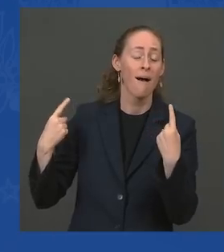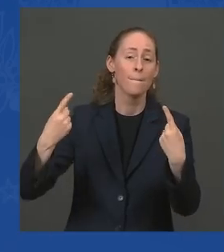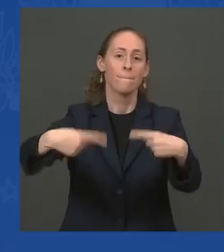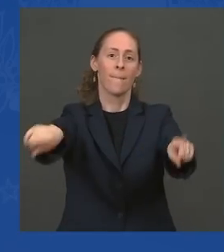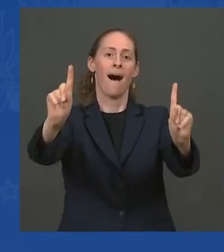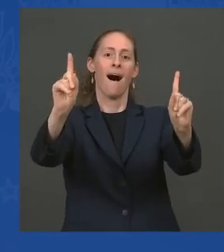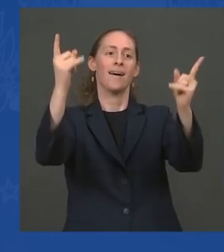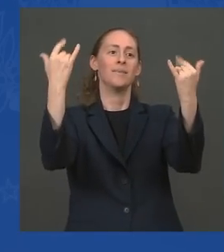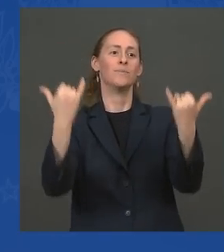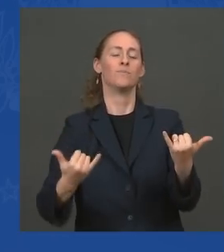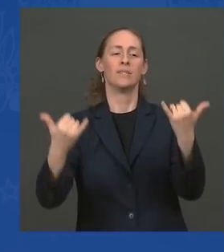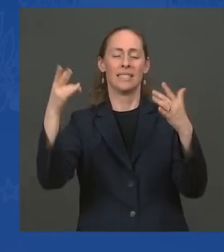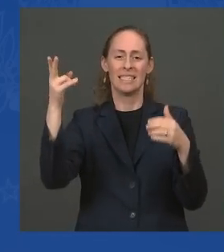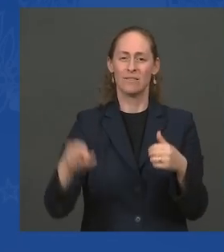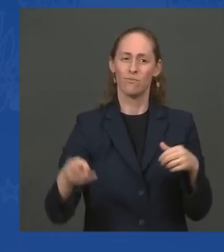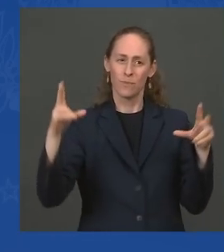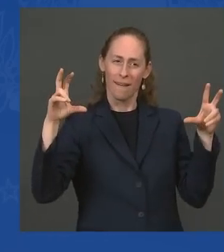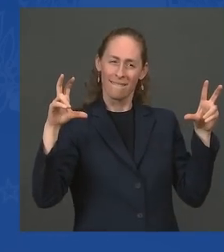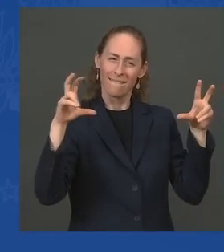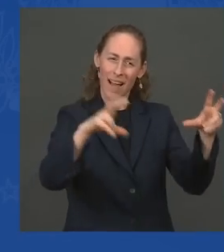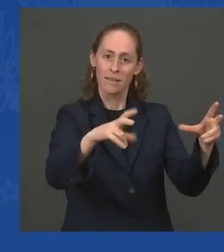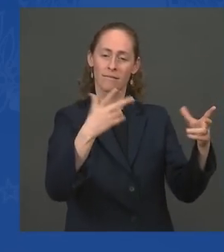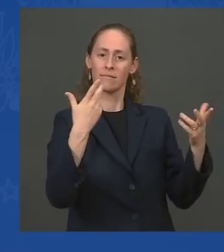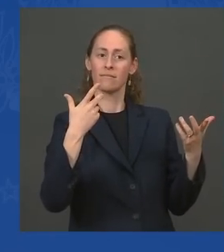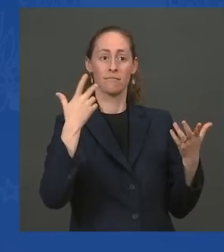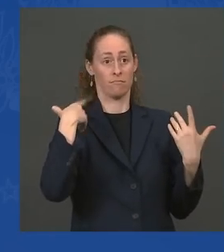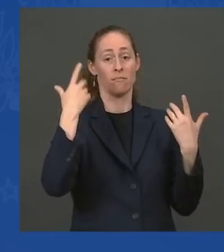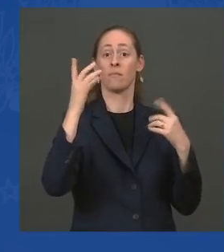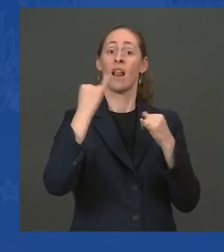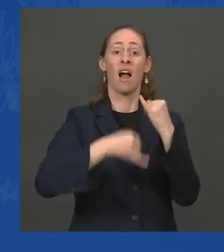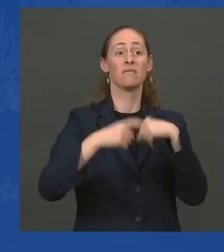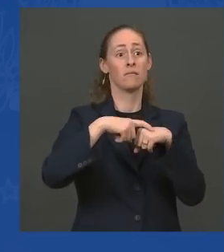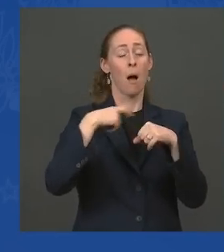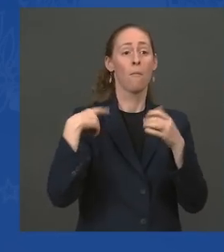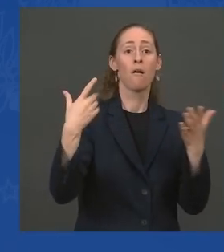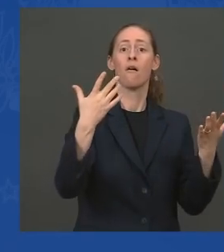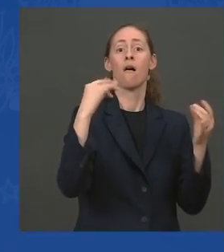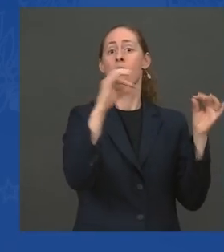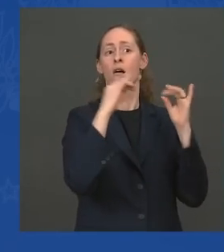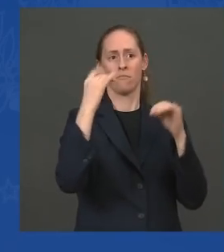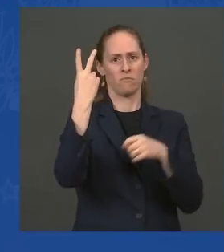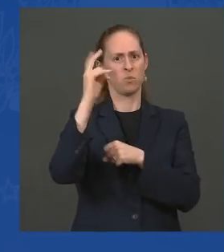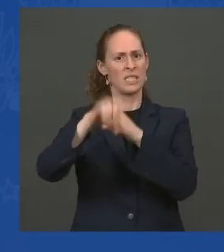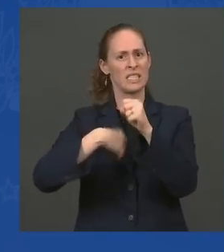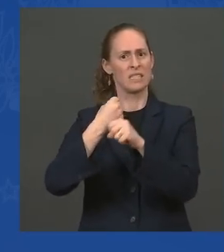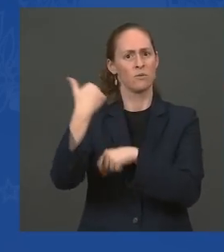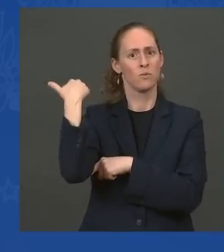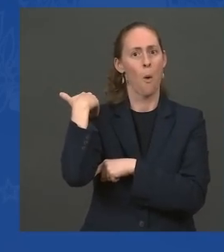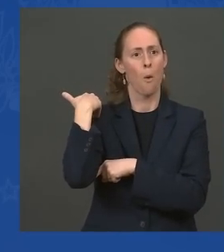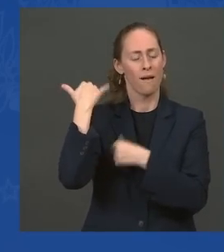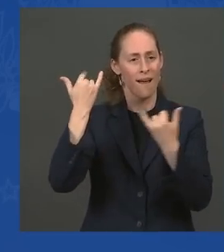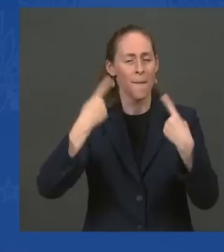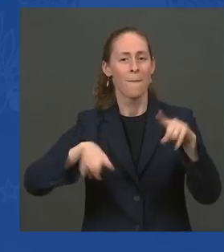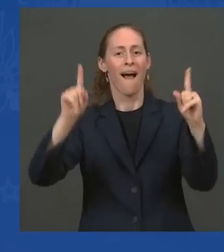two years ago. So thank you for helping us celebrate and I hope you enjoy -- I hope you will all get to experience